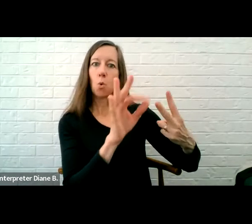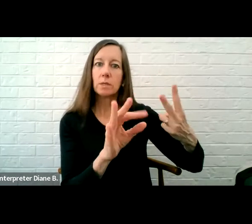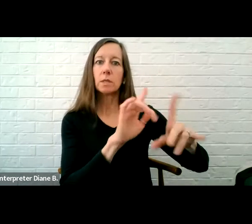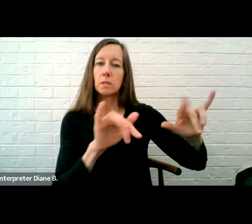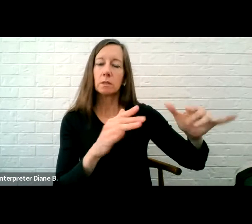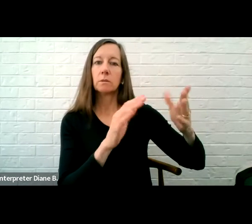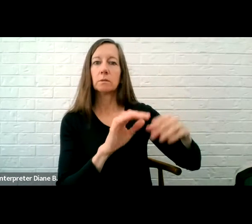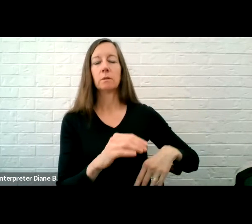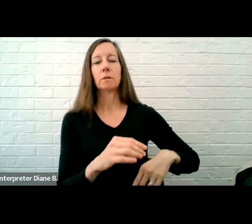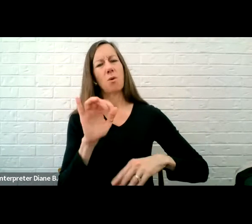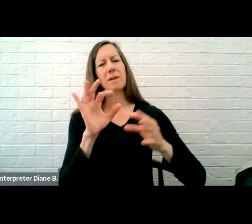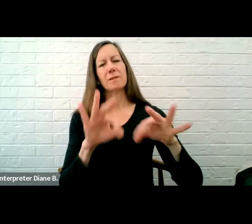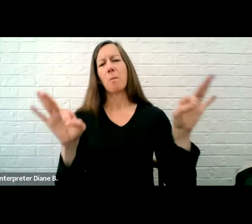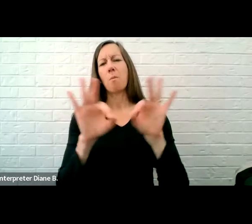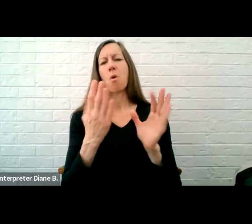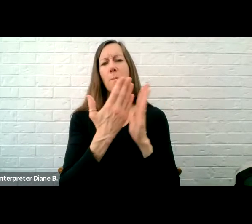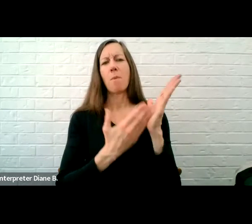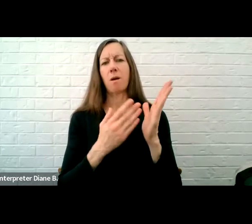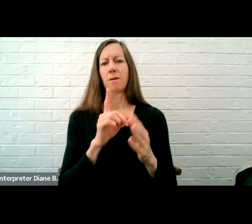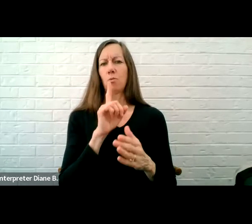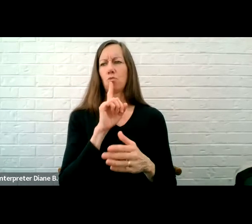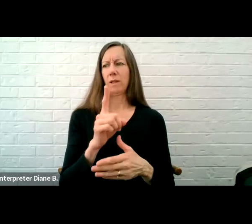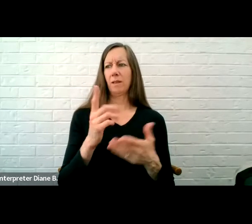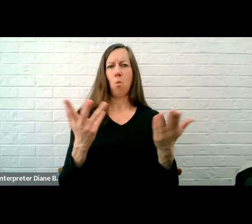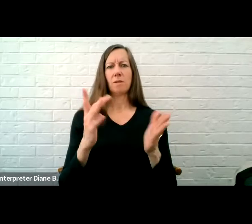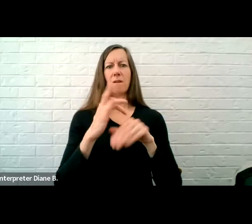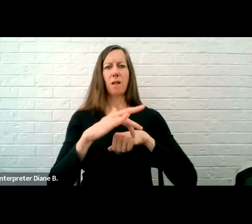what high housing options are truly available for individuals. Next slide, please.